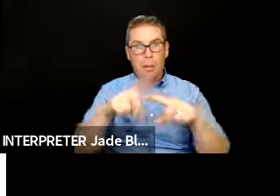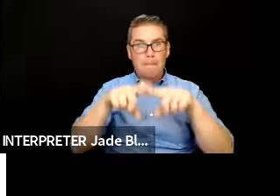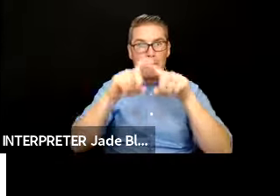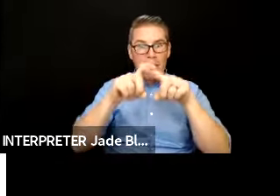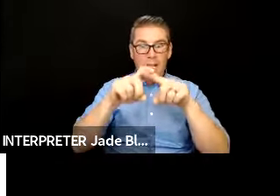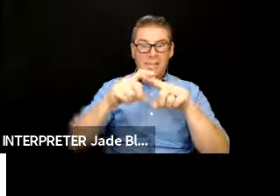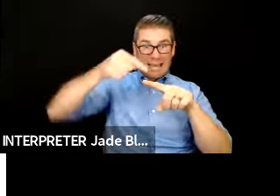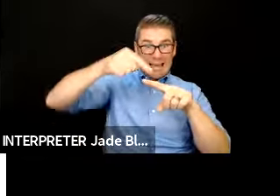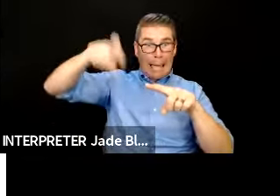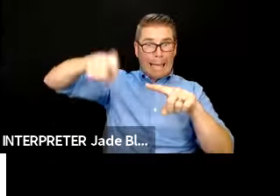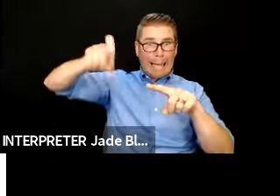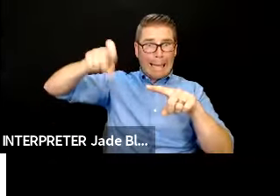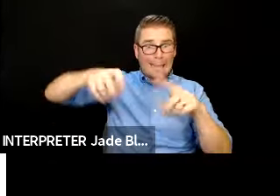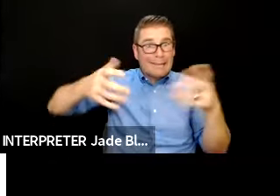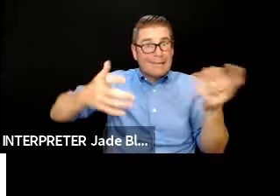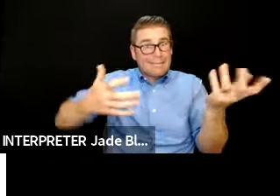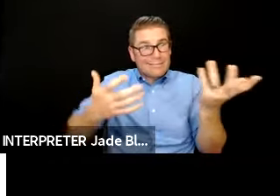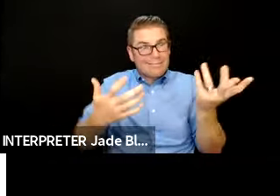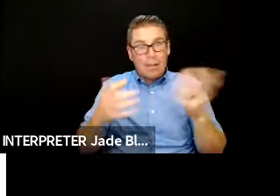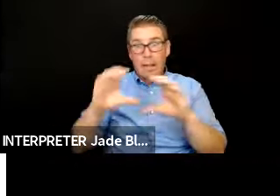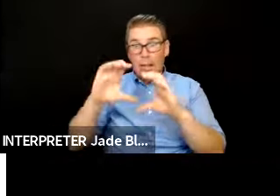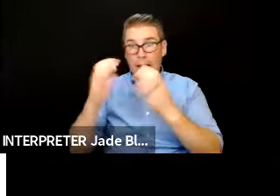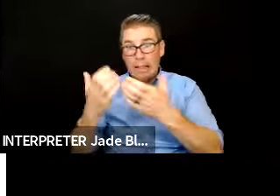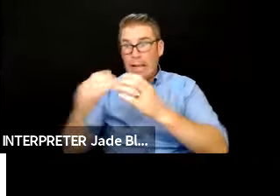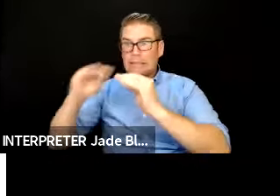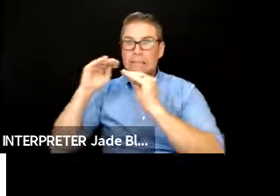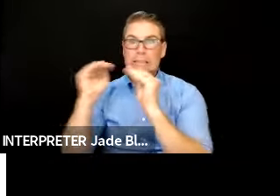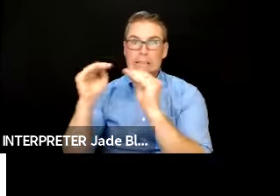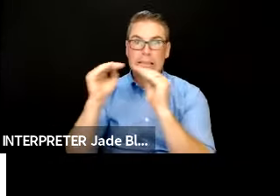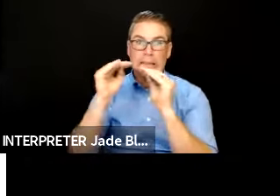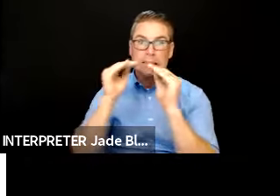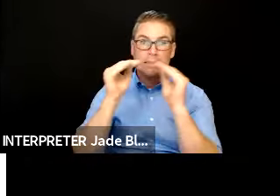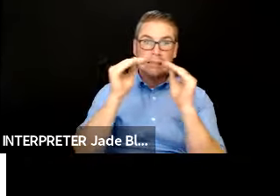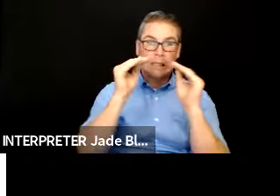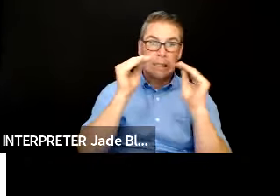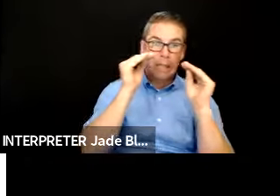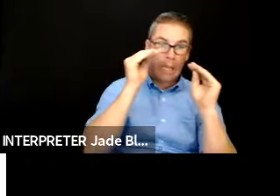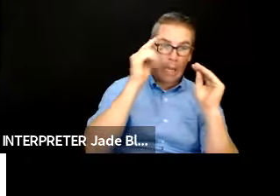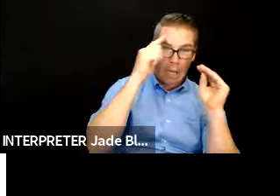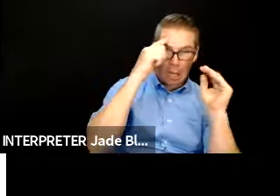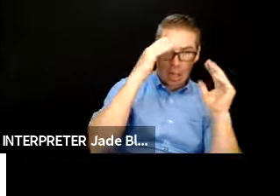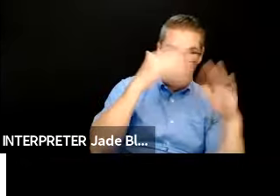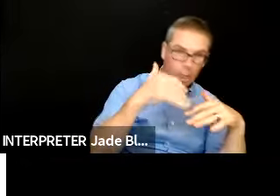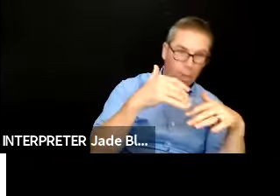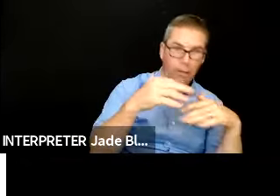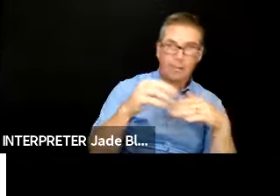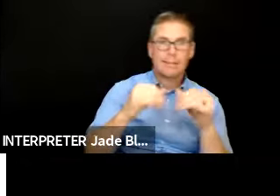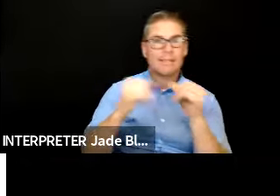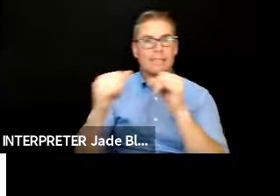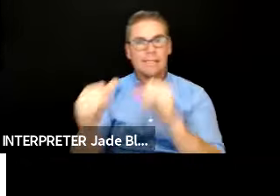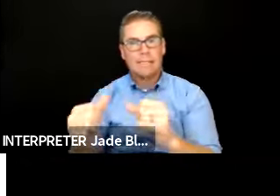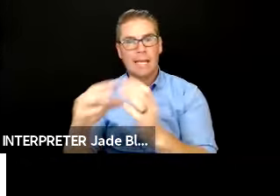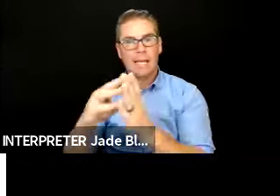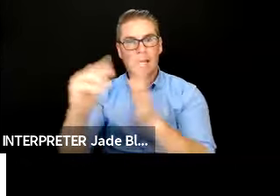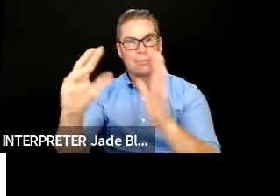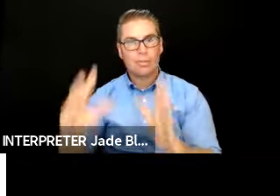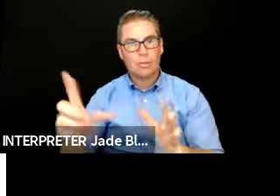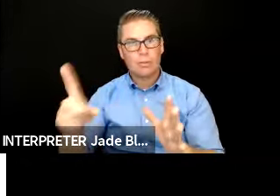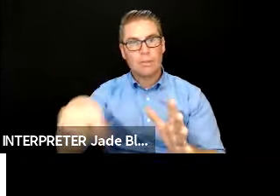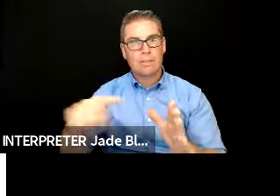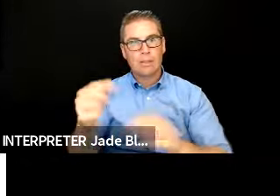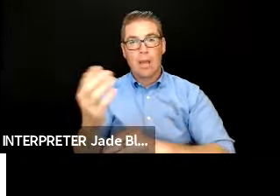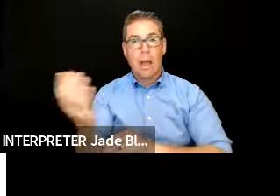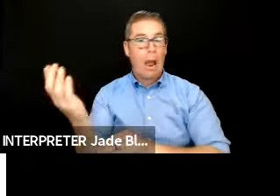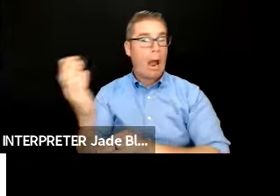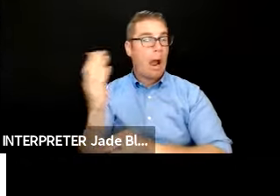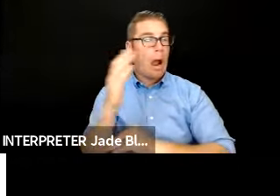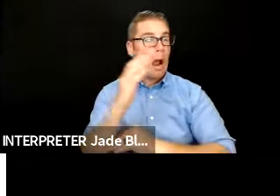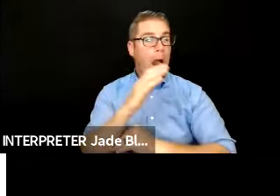And give them more than just a minute. To really think about it and come back with a response then. For us today we've been on Zoom since this morning and I don't know about you most of us are Zoomed out. These pauses and breaks it is definitely going to be needed